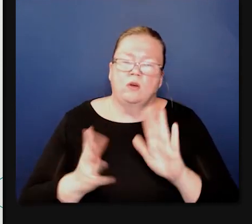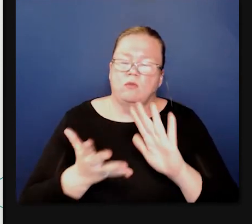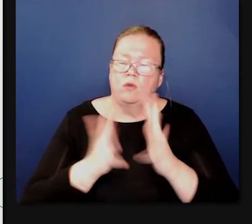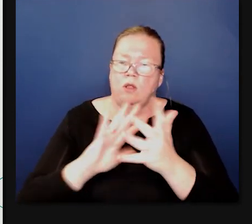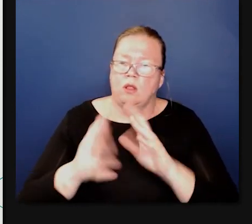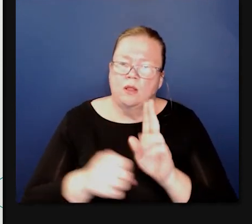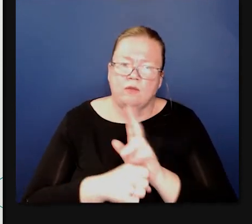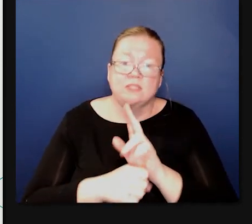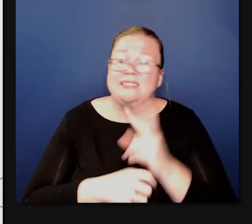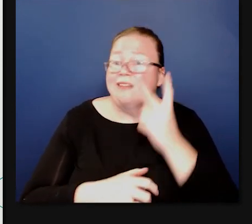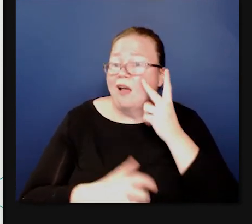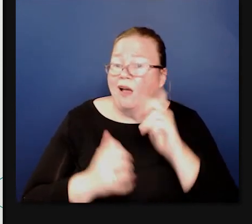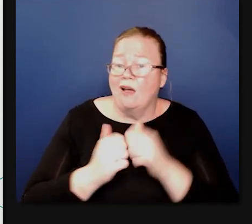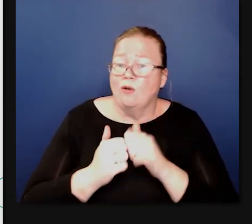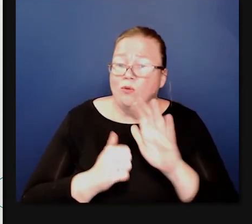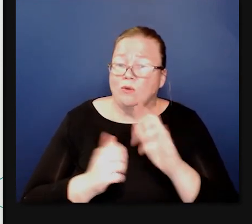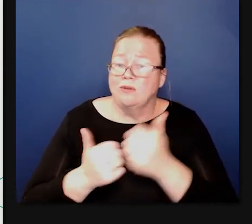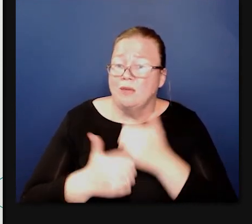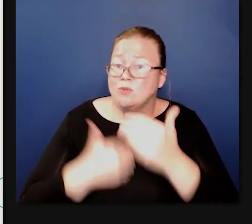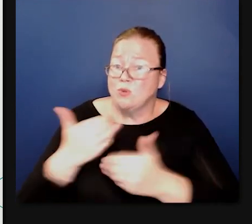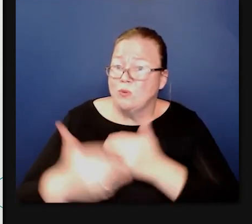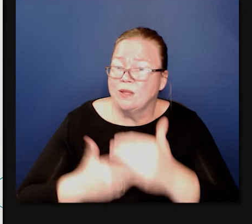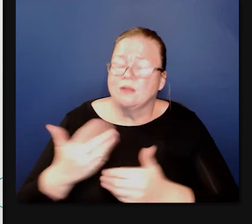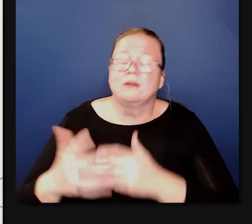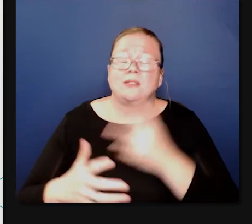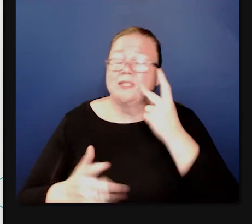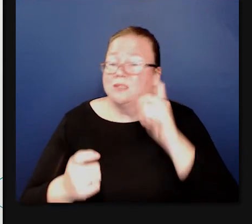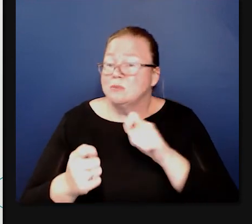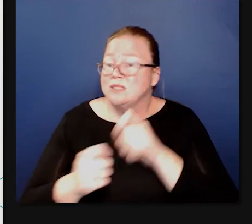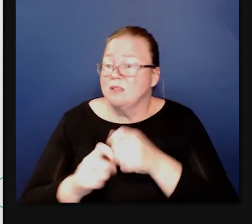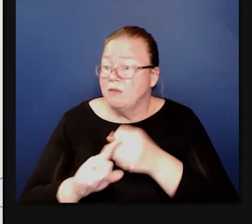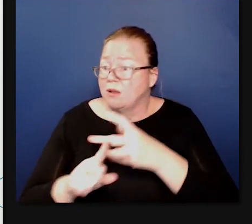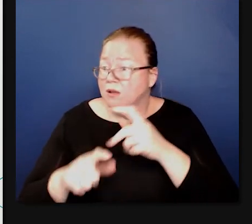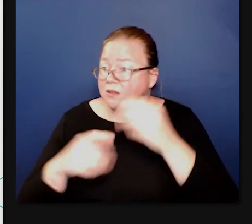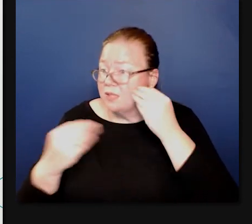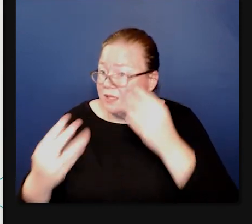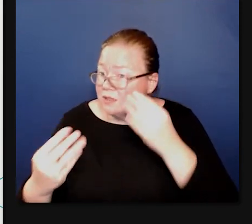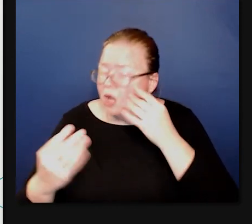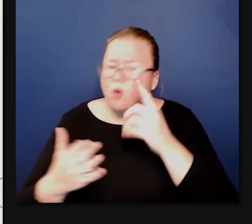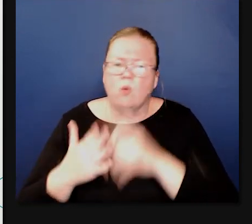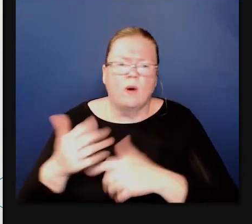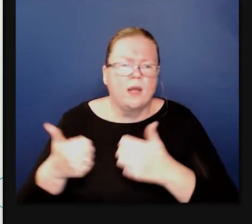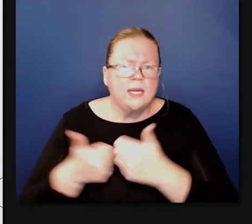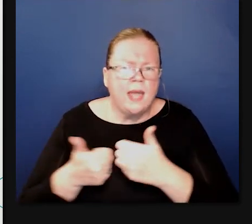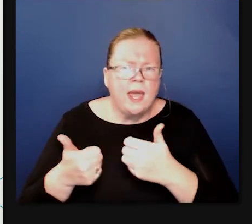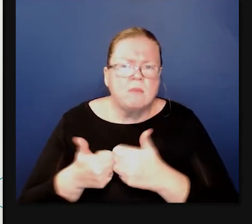to sort of see how your game is doing. You can look at all the specific details of what your game,